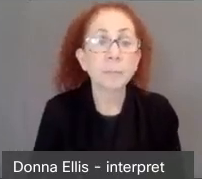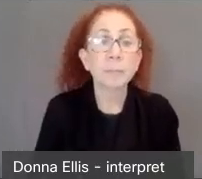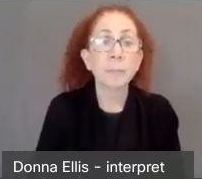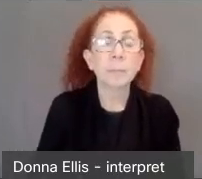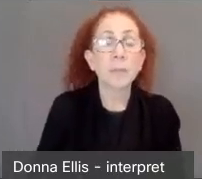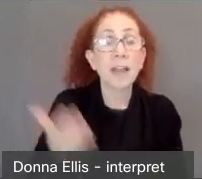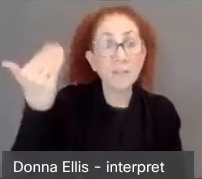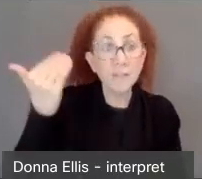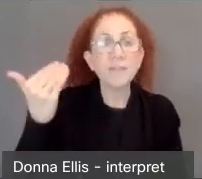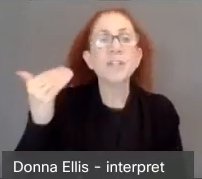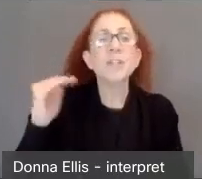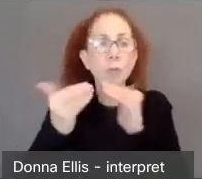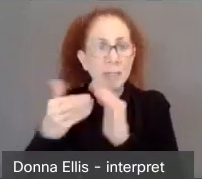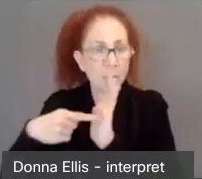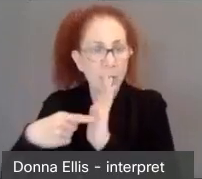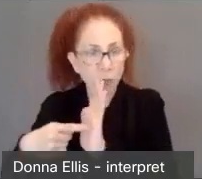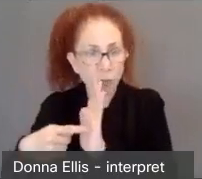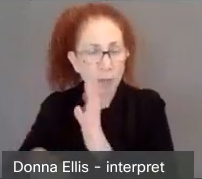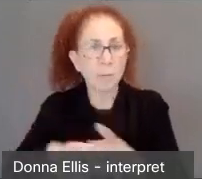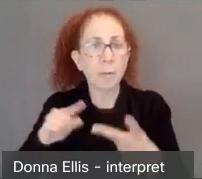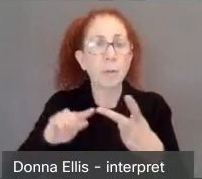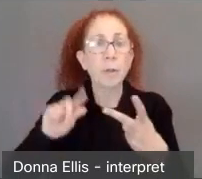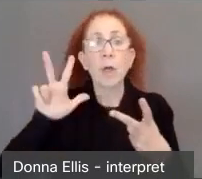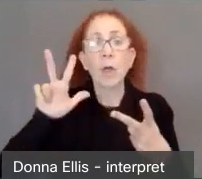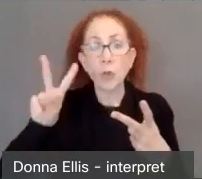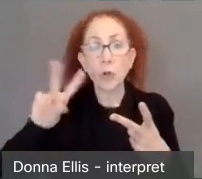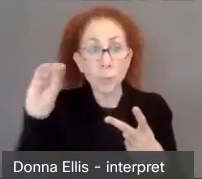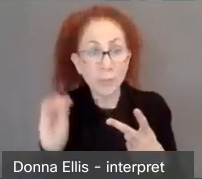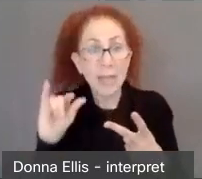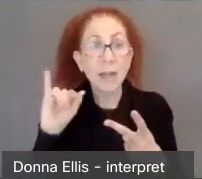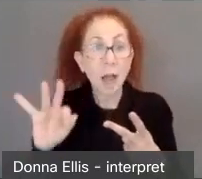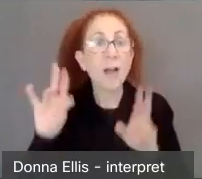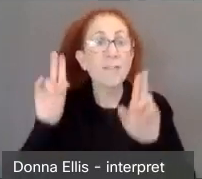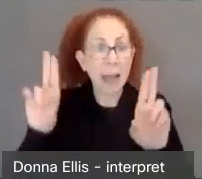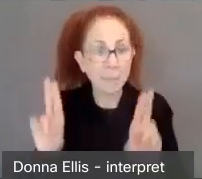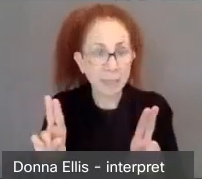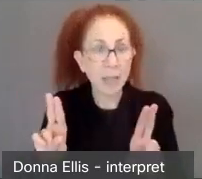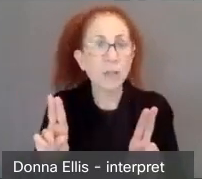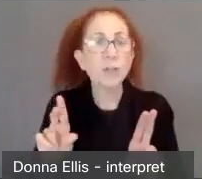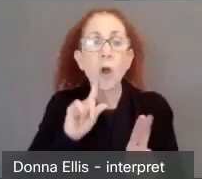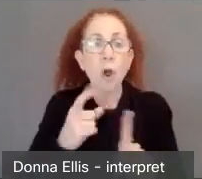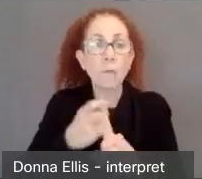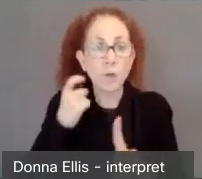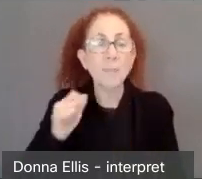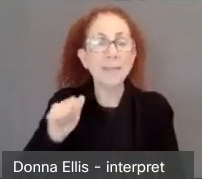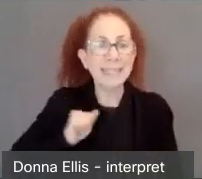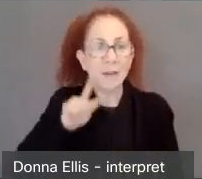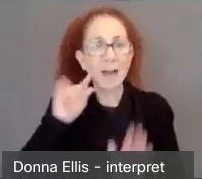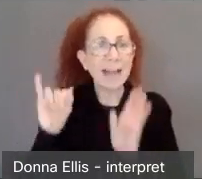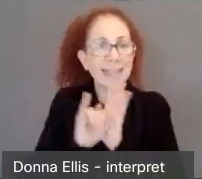are represented, 32% of the applications are from a self-identified minority-owned business,